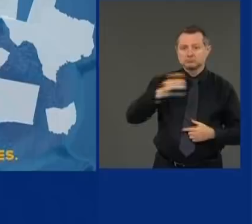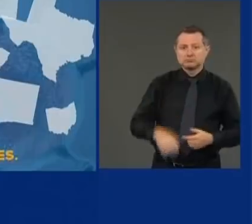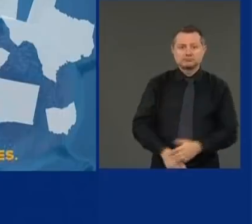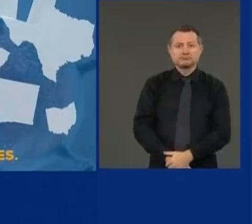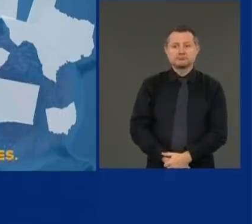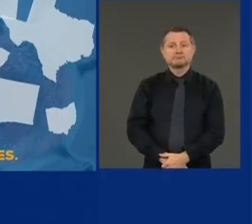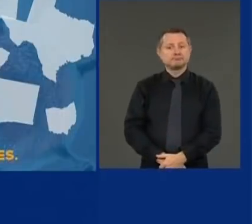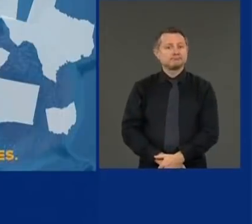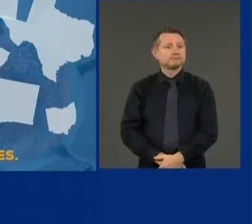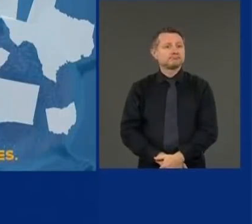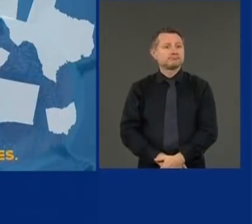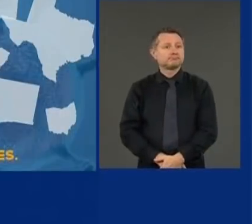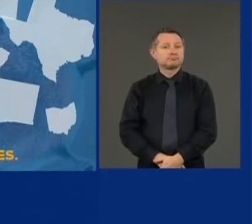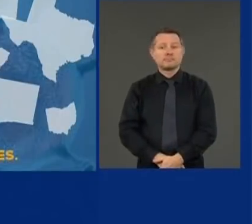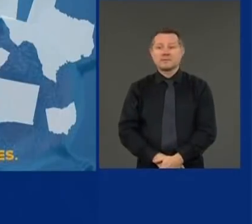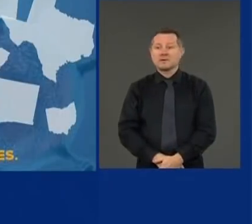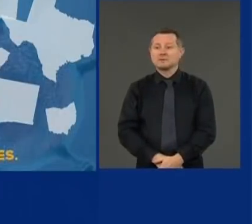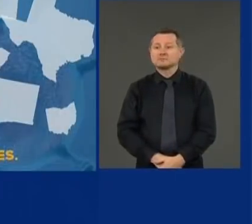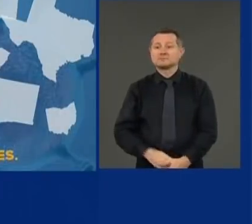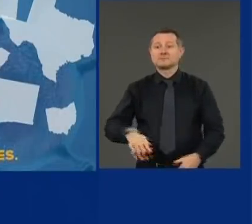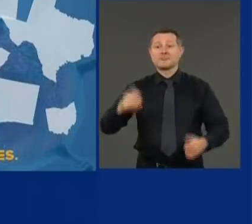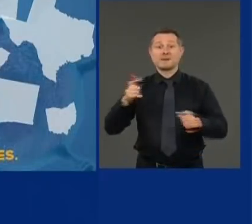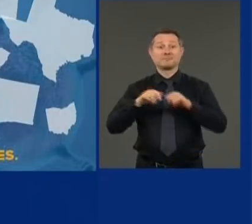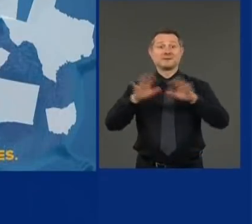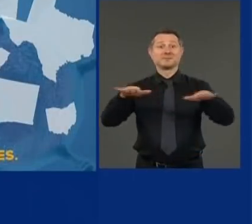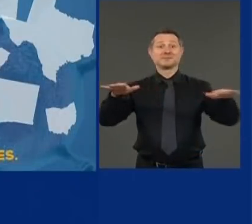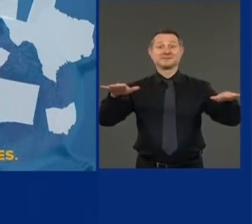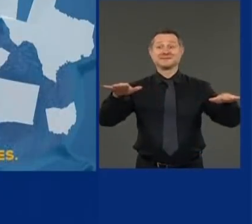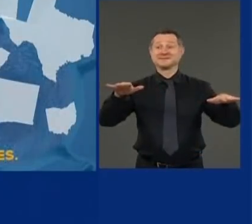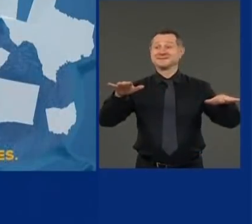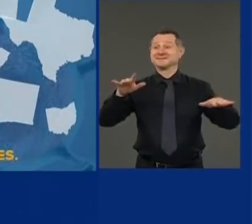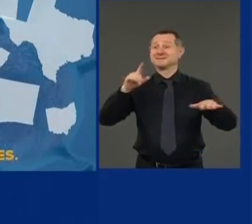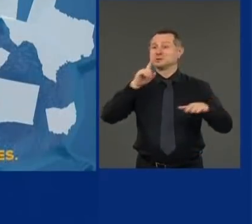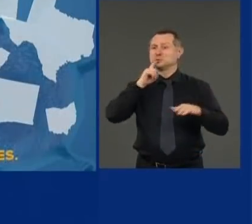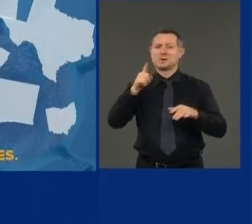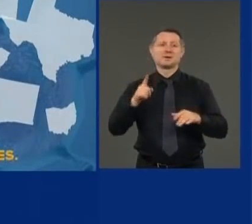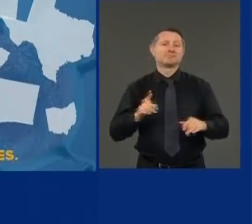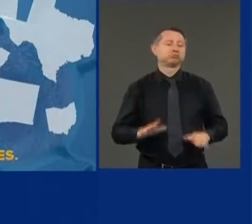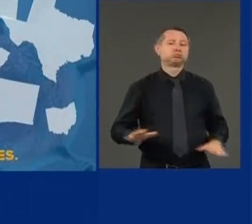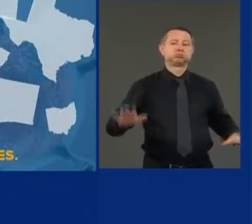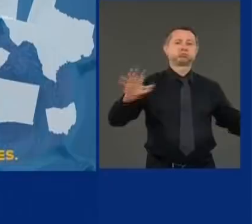VIRUS IS GOING UP, THEY ARE NOW GOING TO LAND AT JFK, NEWARK, ET CETERA.